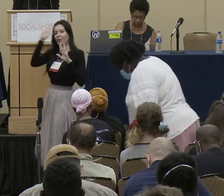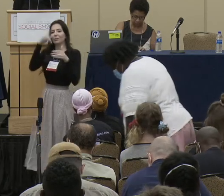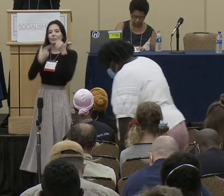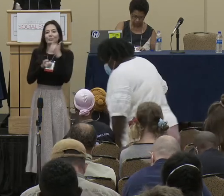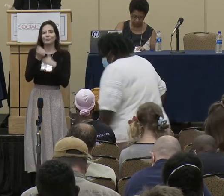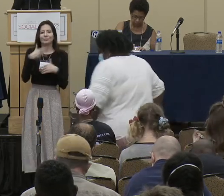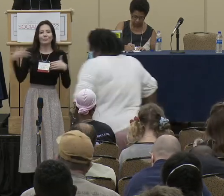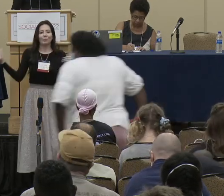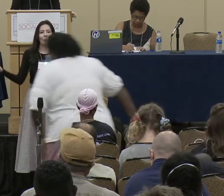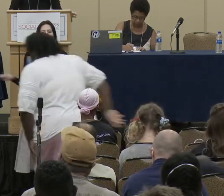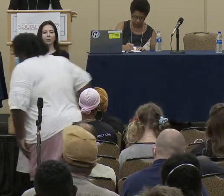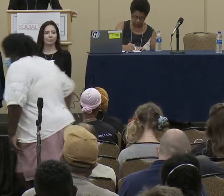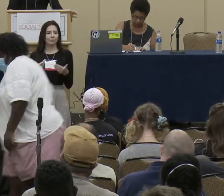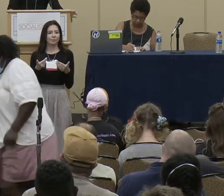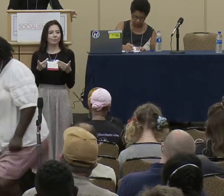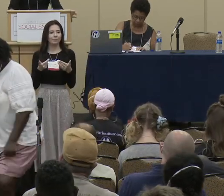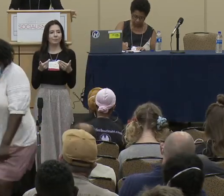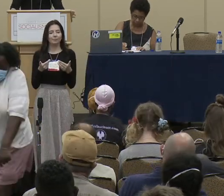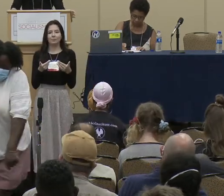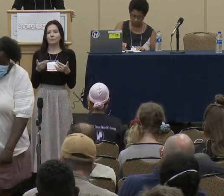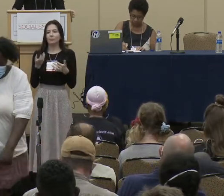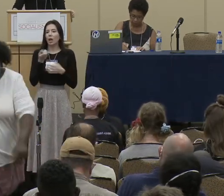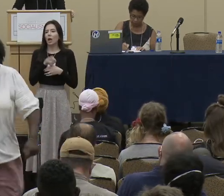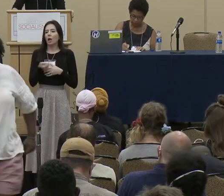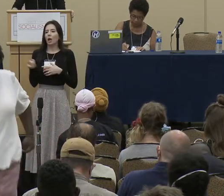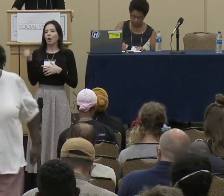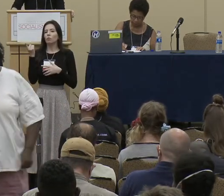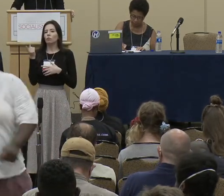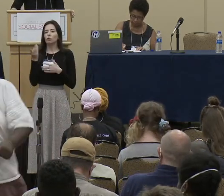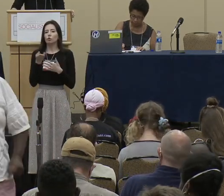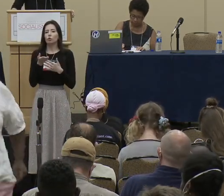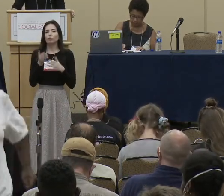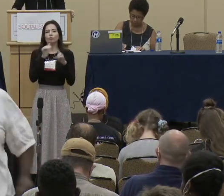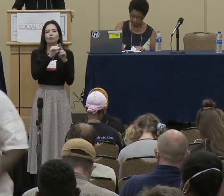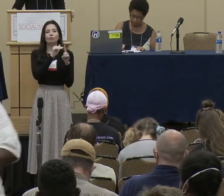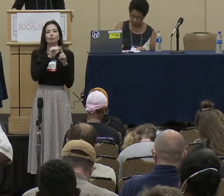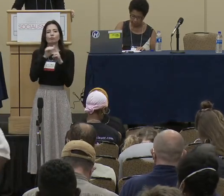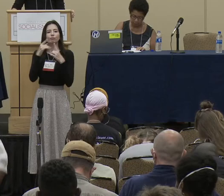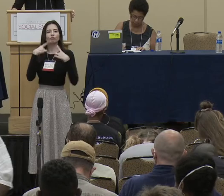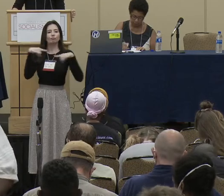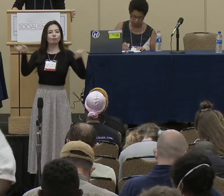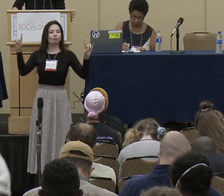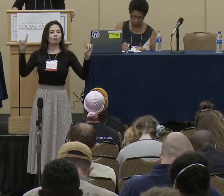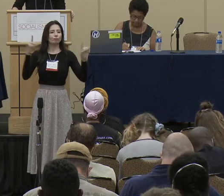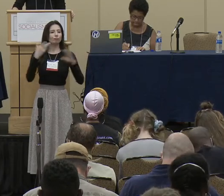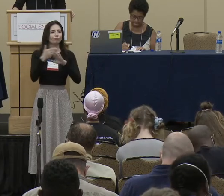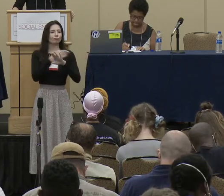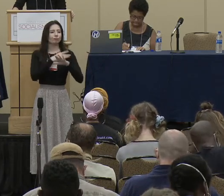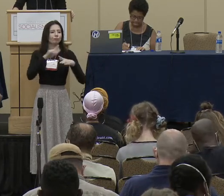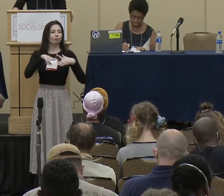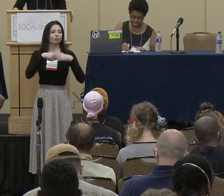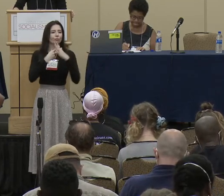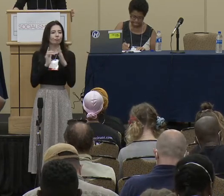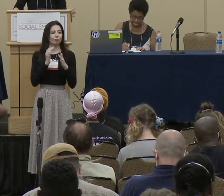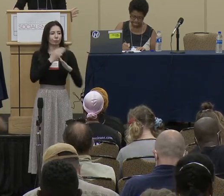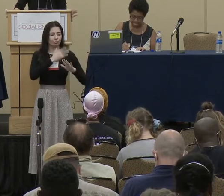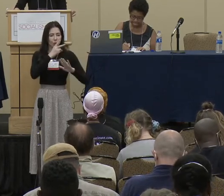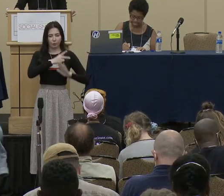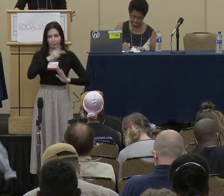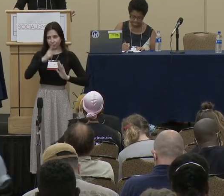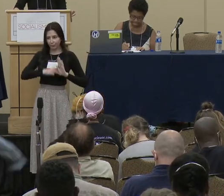≫ Hi, everyone. Hello. Welcome. Couple of quick